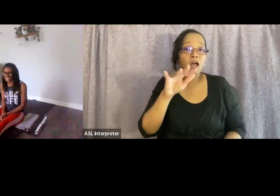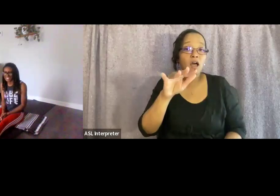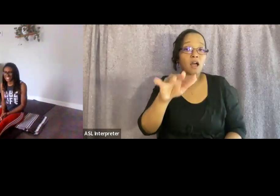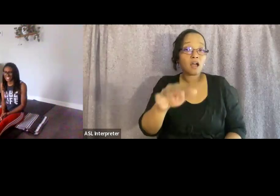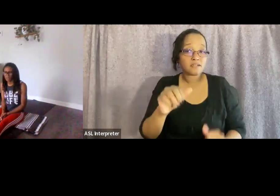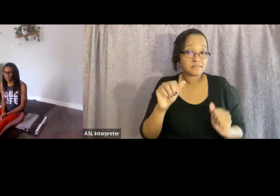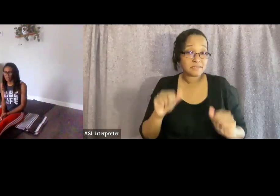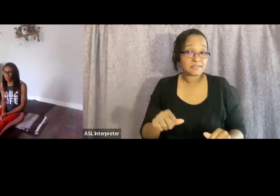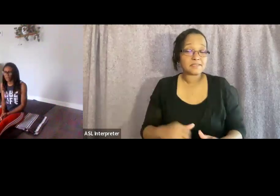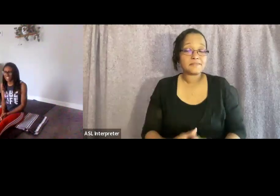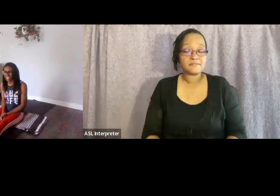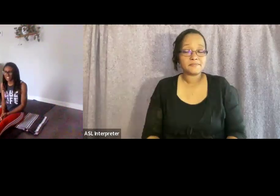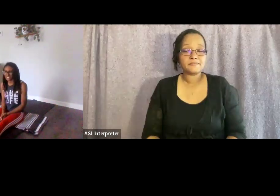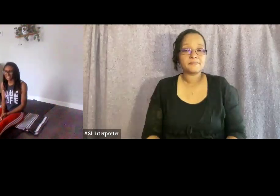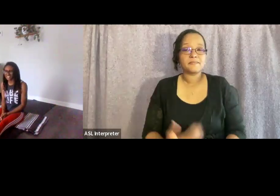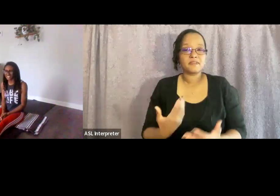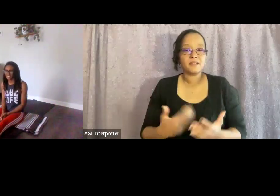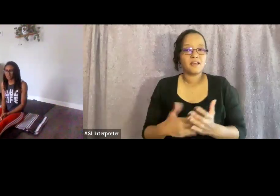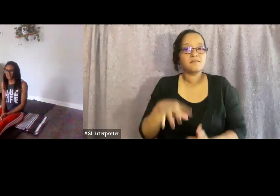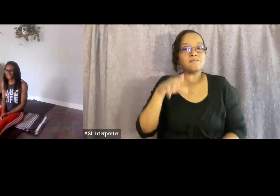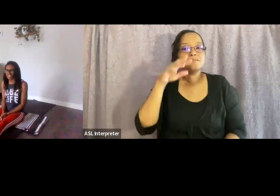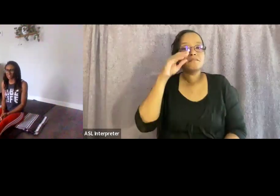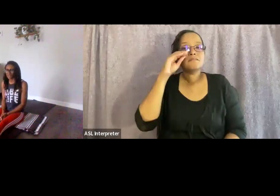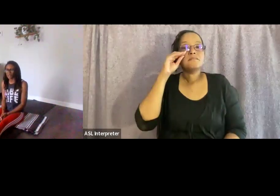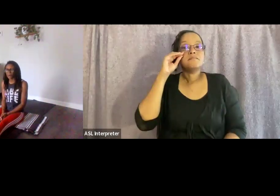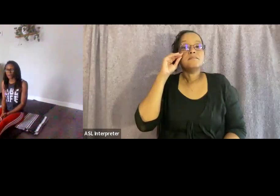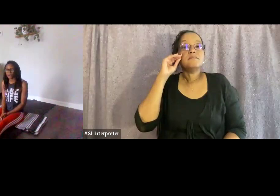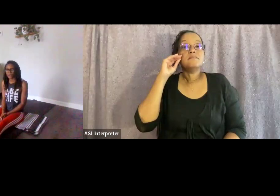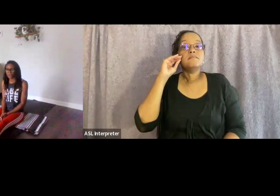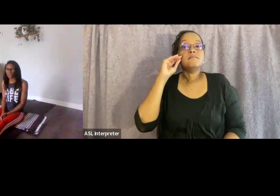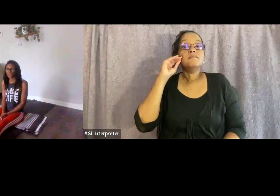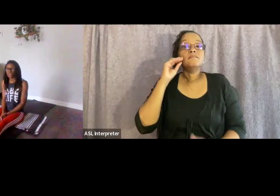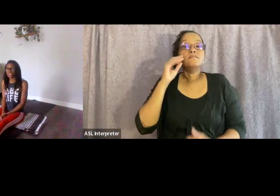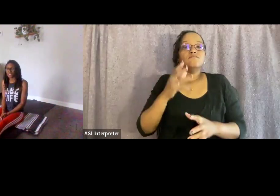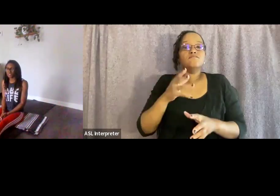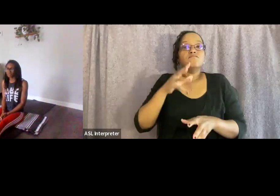And then maybe one more inhale. Maybe you get a little longer or fuller.